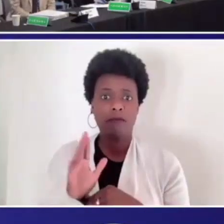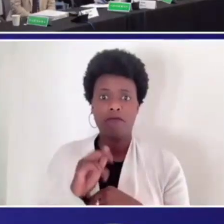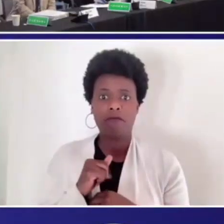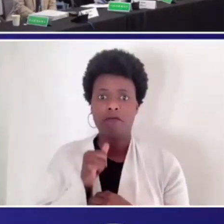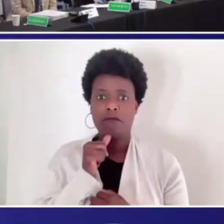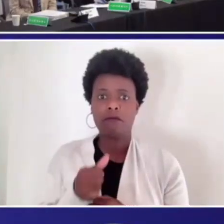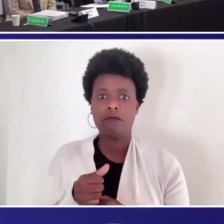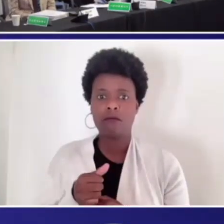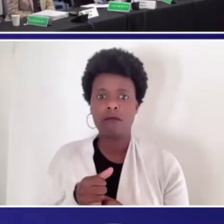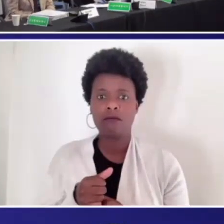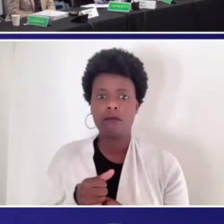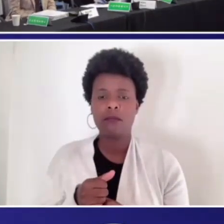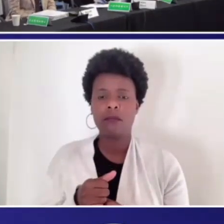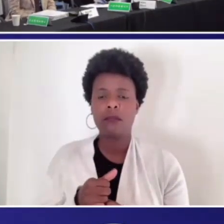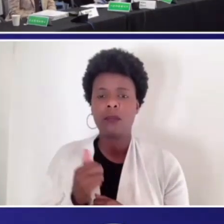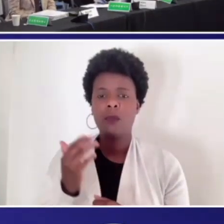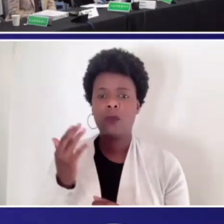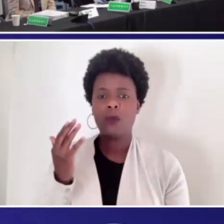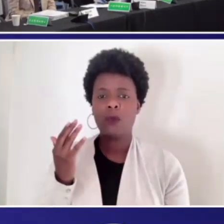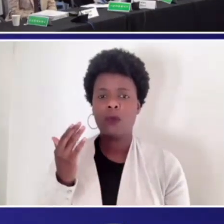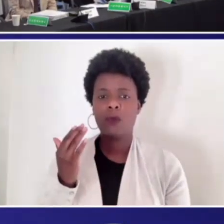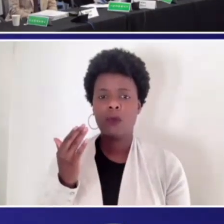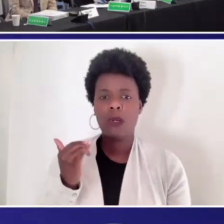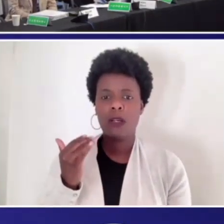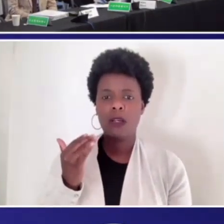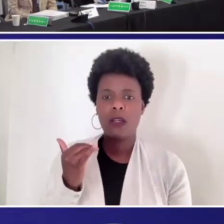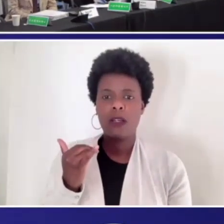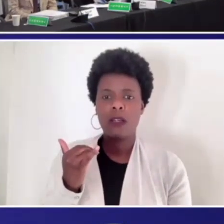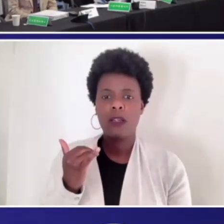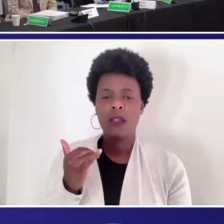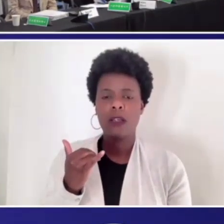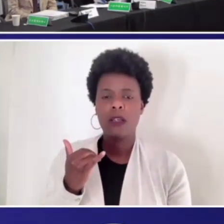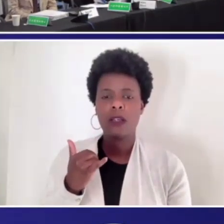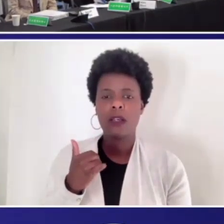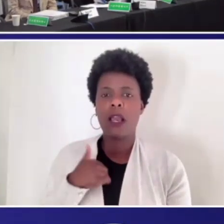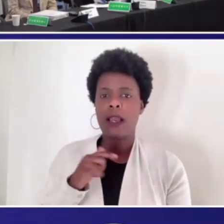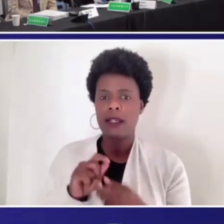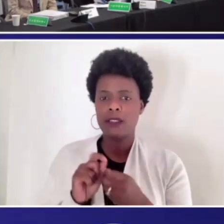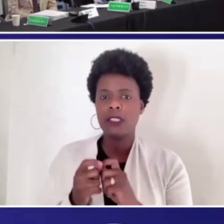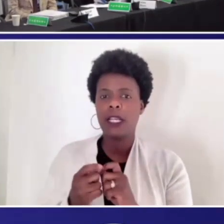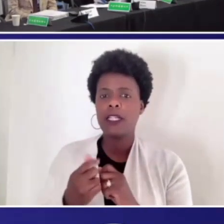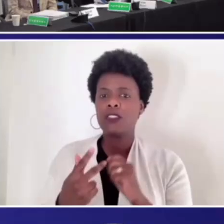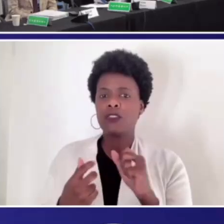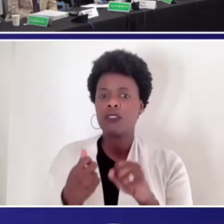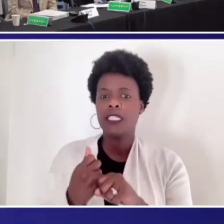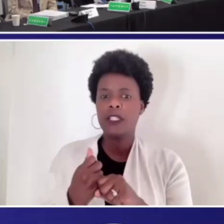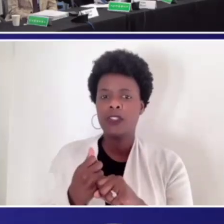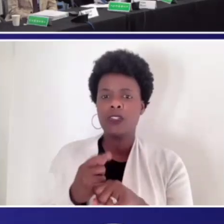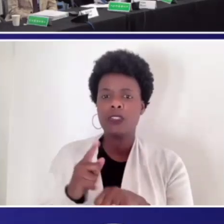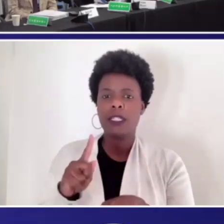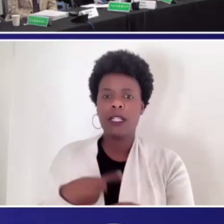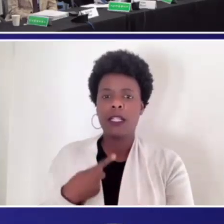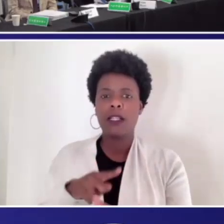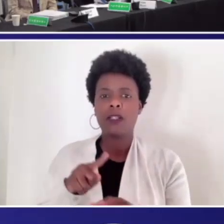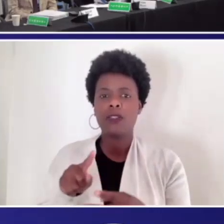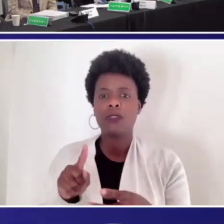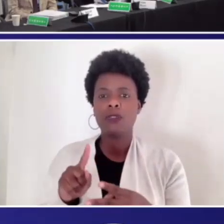And that's just because it's -- we -- I changed three years in length to 80 credit hours. But I understand that this